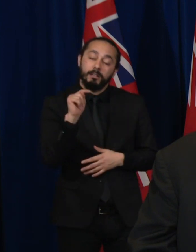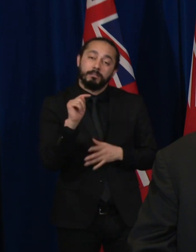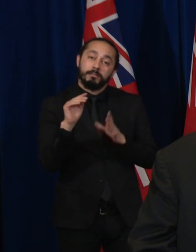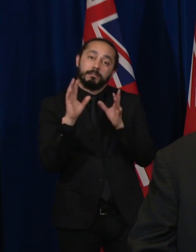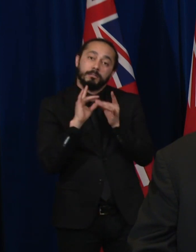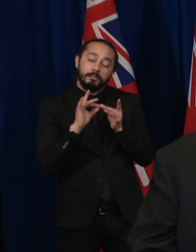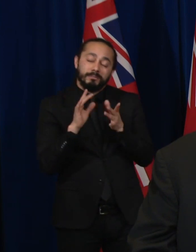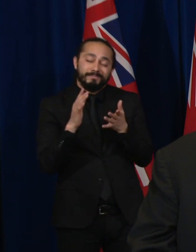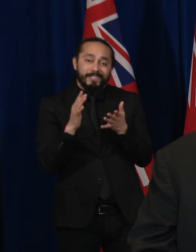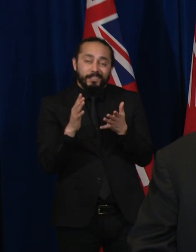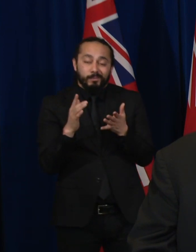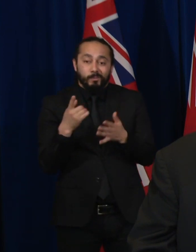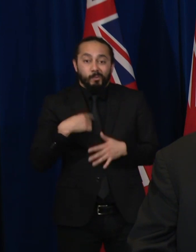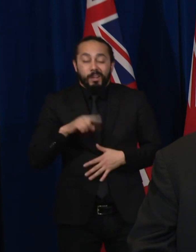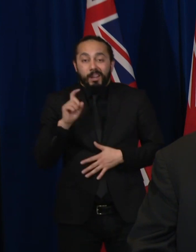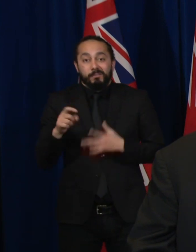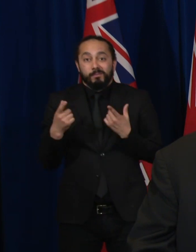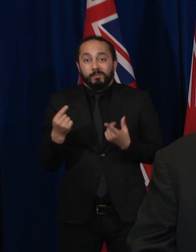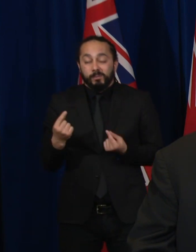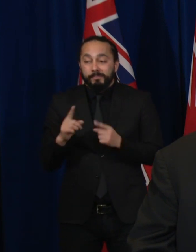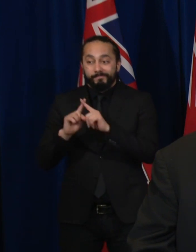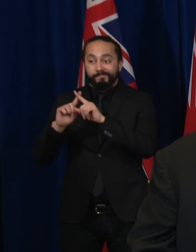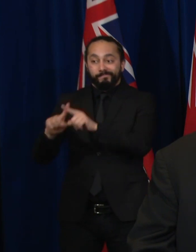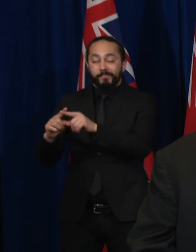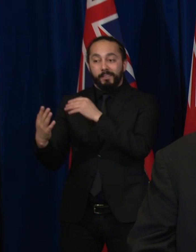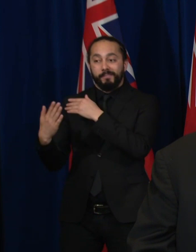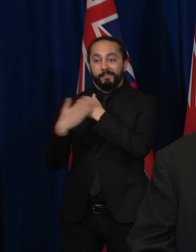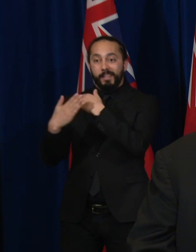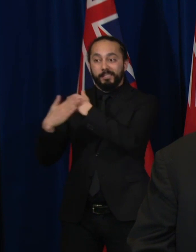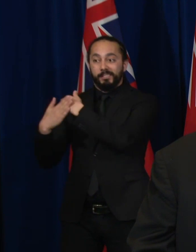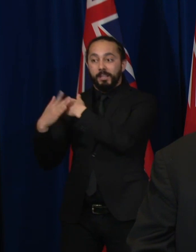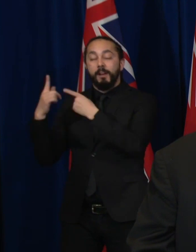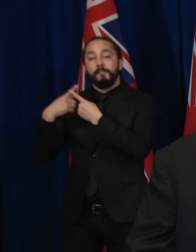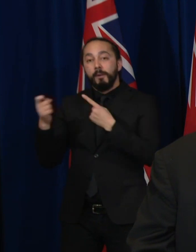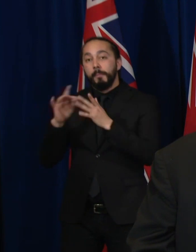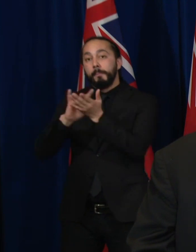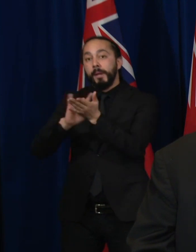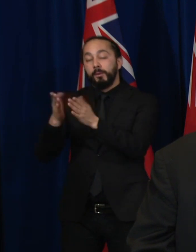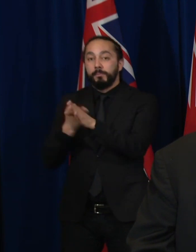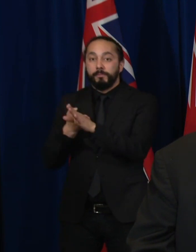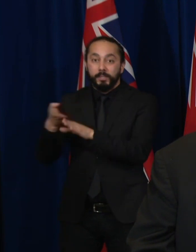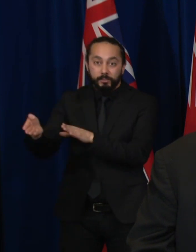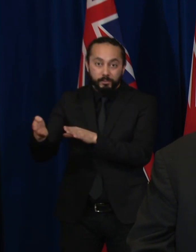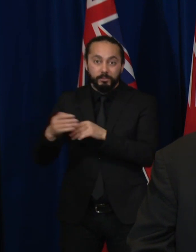As minister Elliott mentioned, we have to rely on the advice of medical